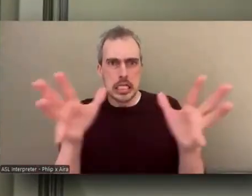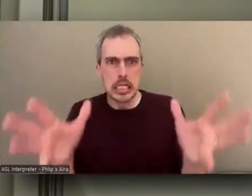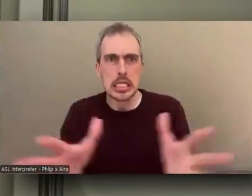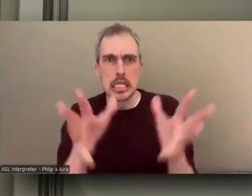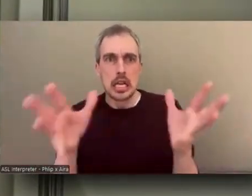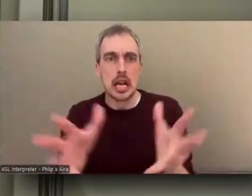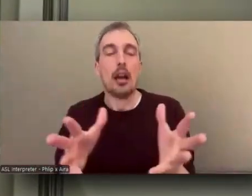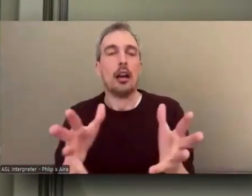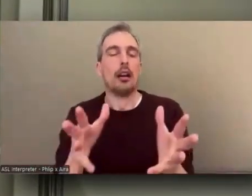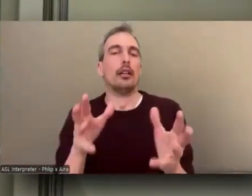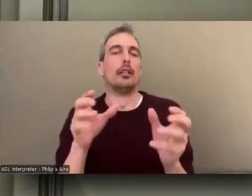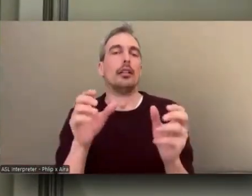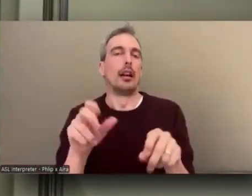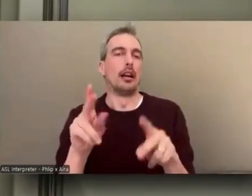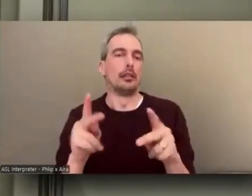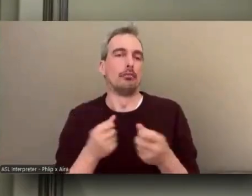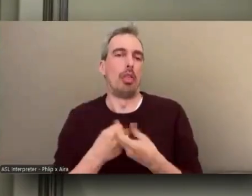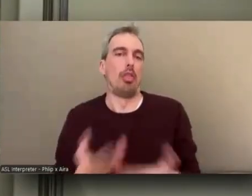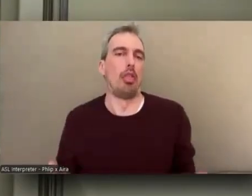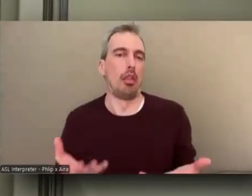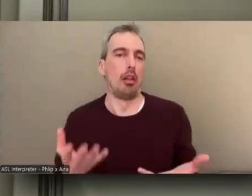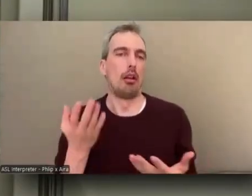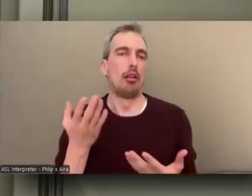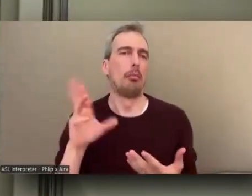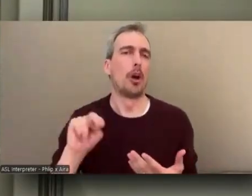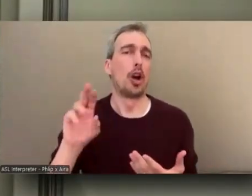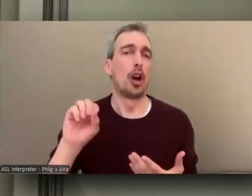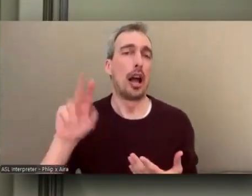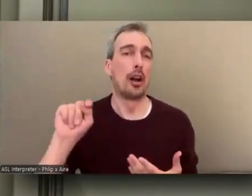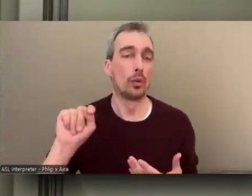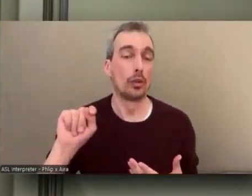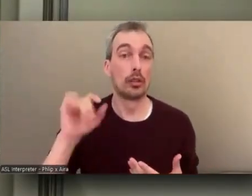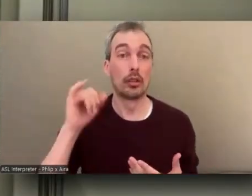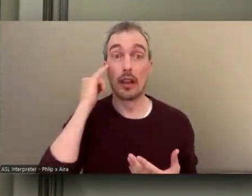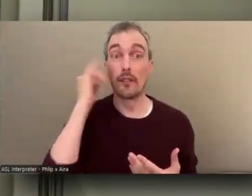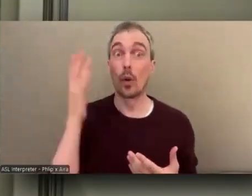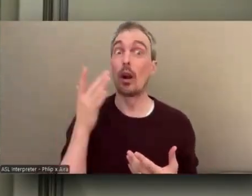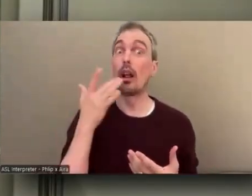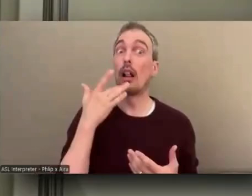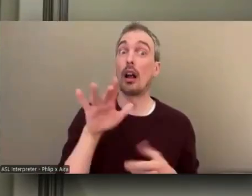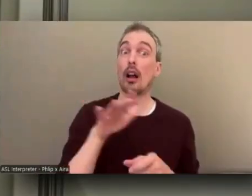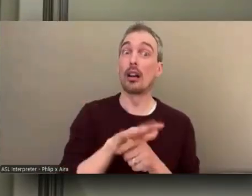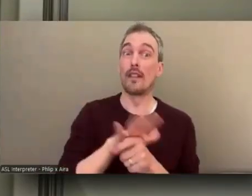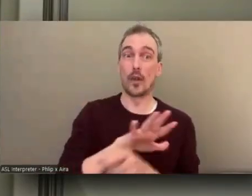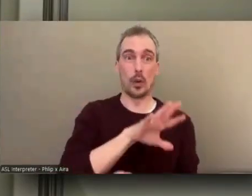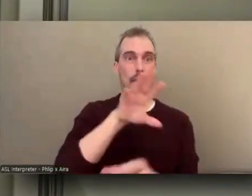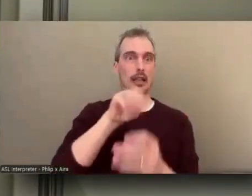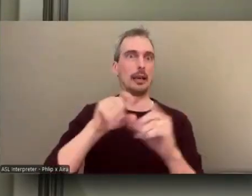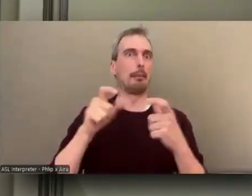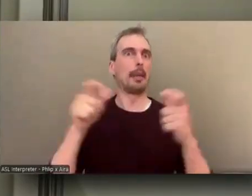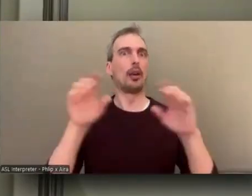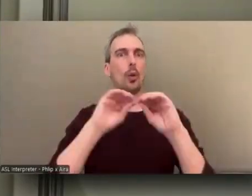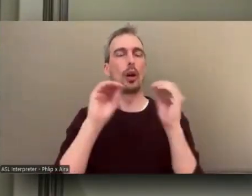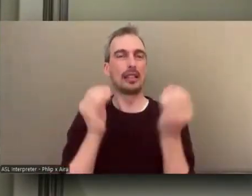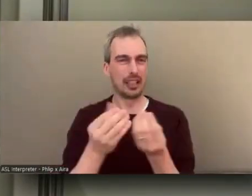you have somebody who can manage the program, and then subject matter experts who are separate from that person, you're in a really good spot. But yeah.